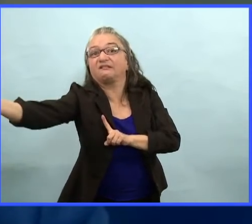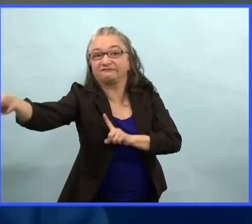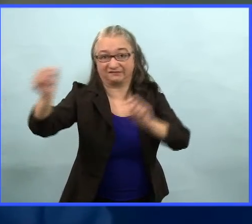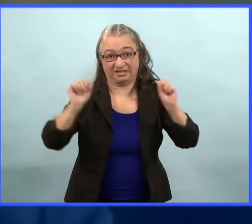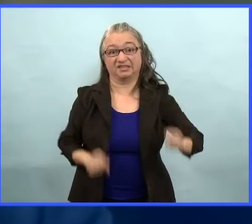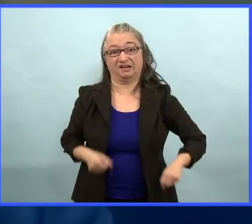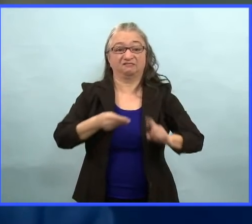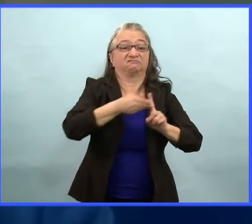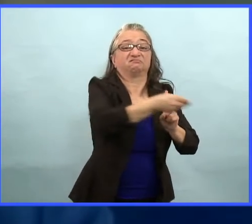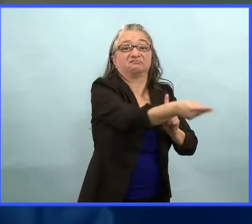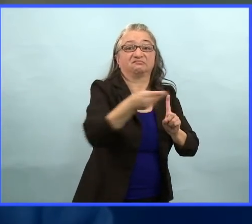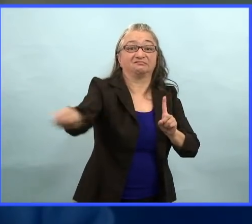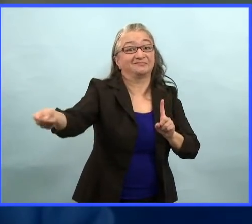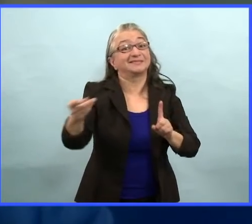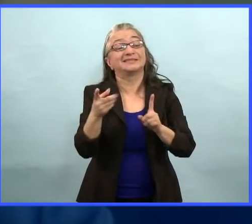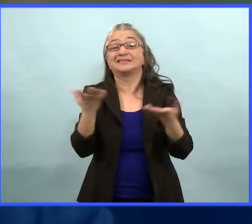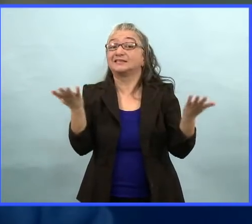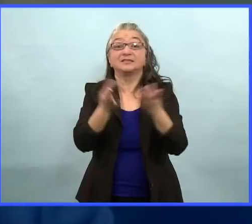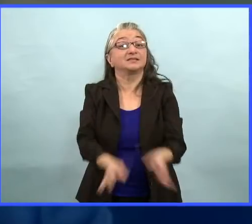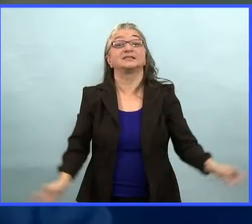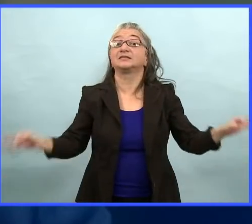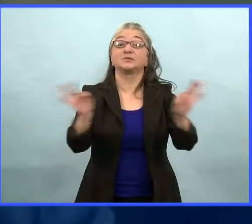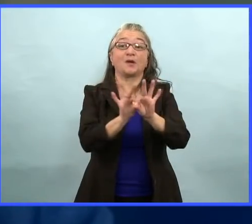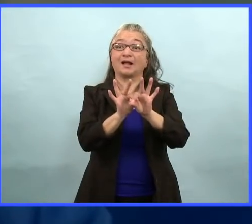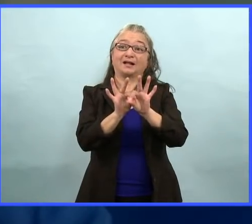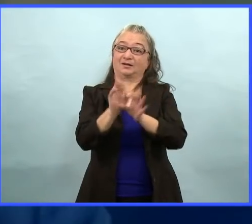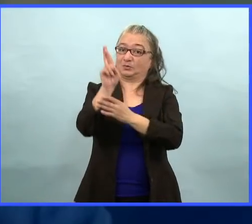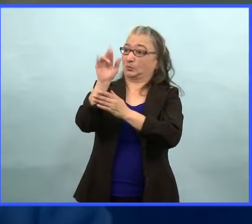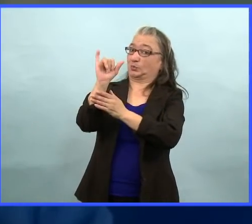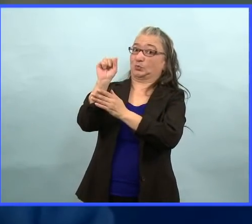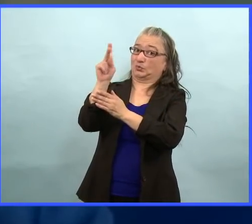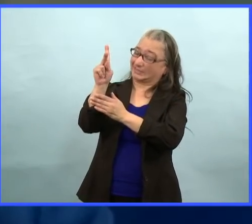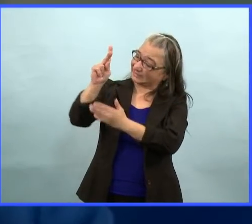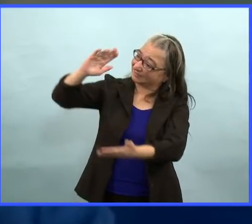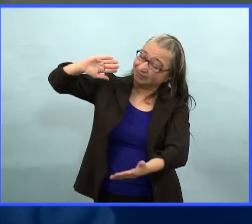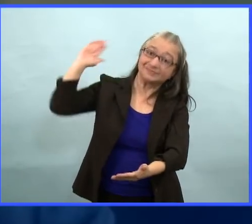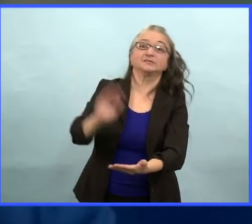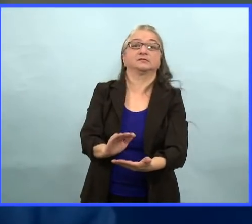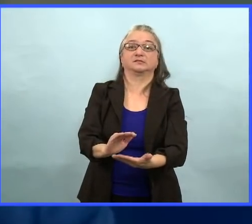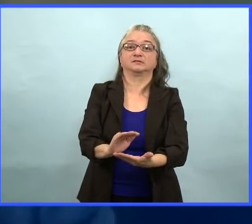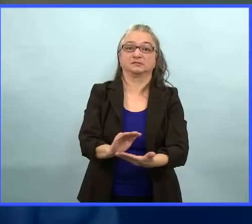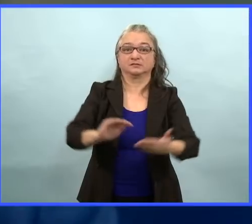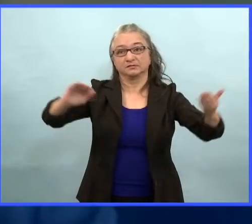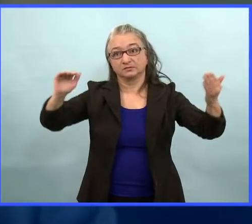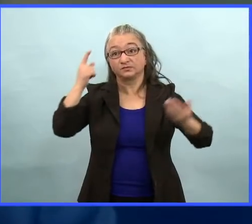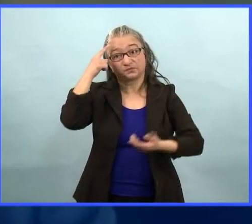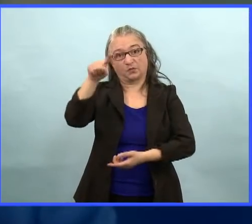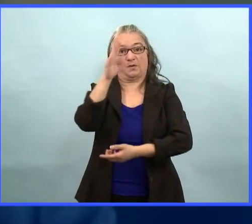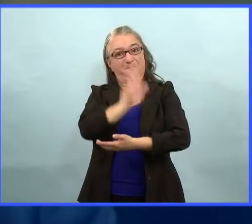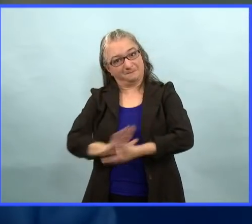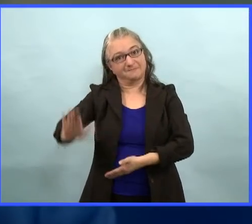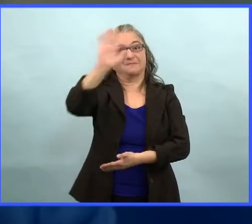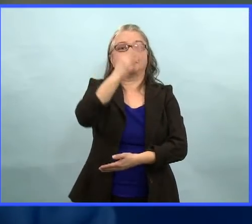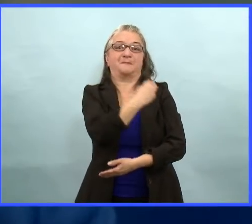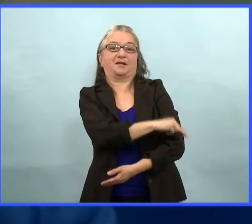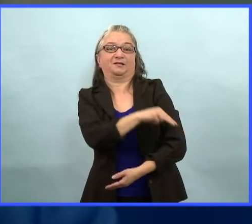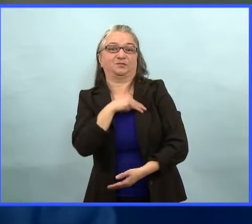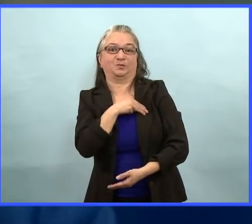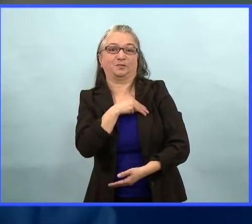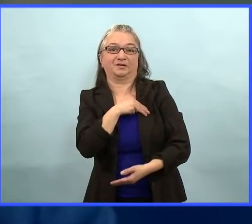minimize the risk to the entire community um to to follow uh ongoing public health